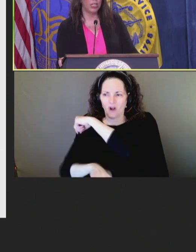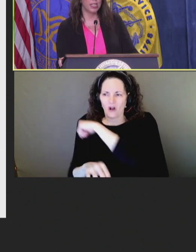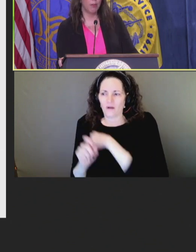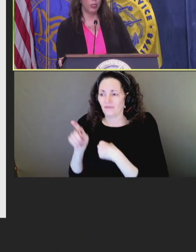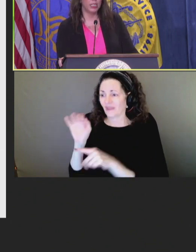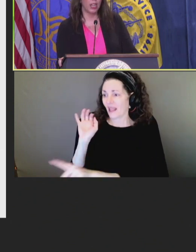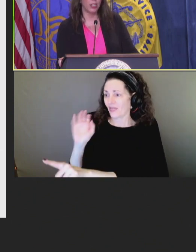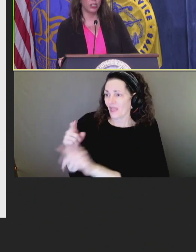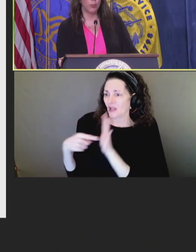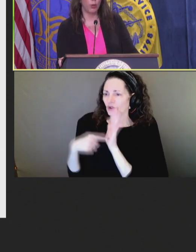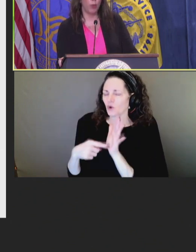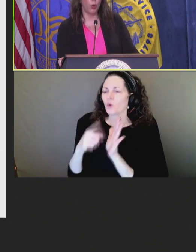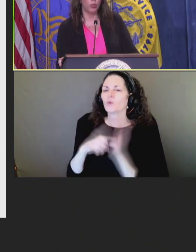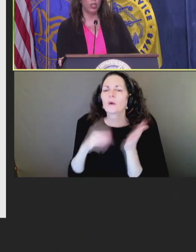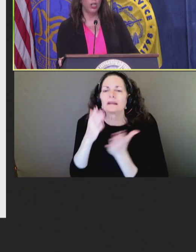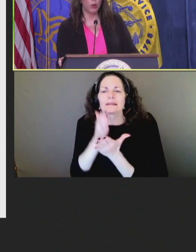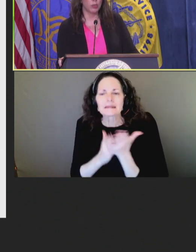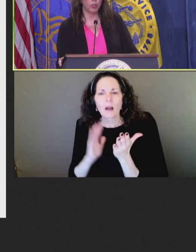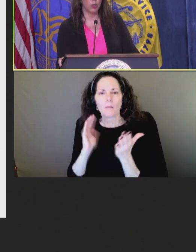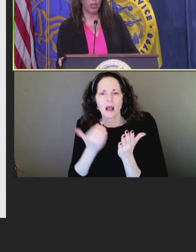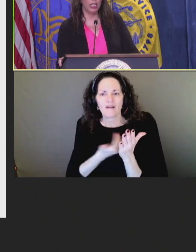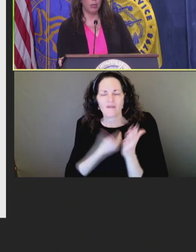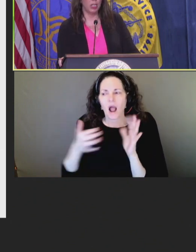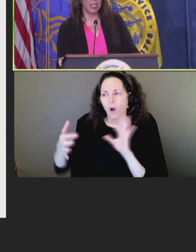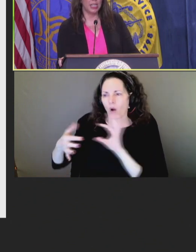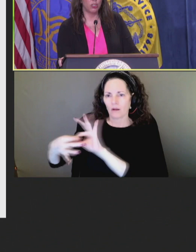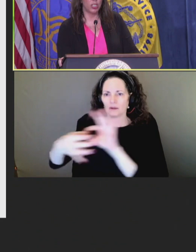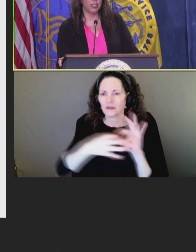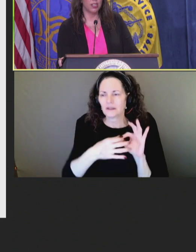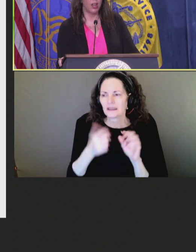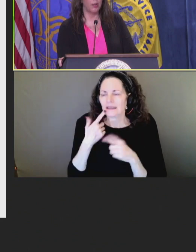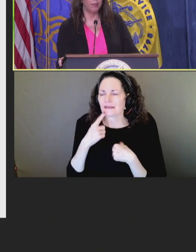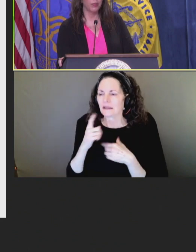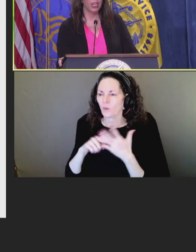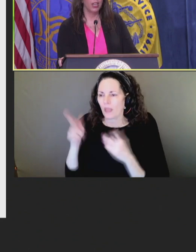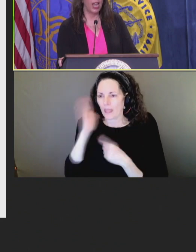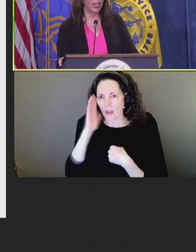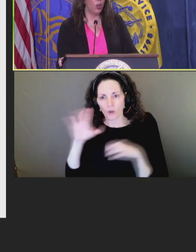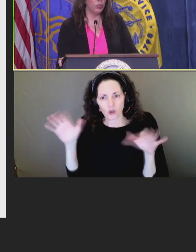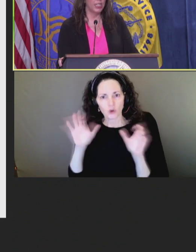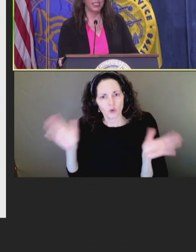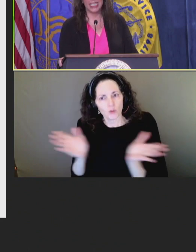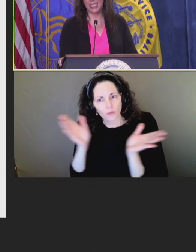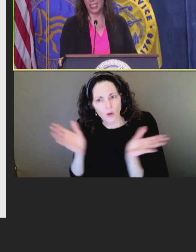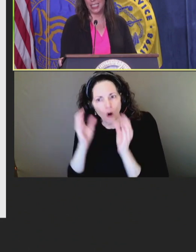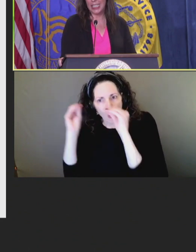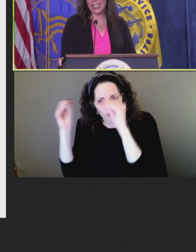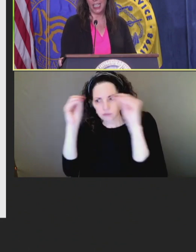have put together to promote respiratory immunizations. Idaho did 'Tis the Sneezin',